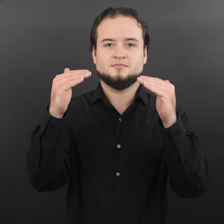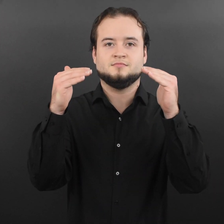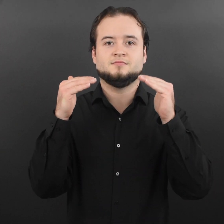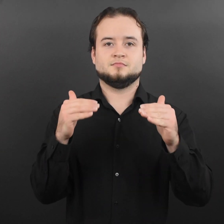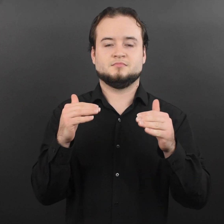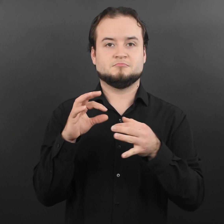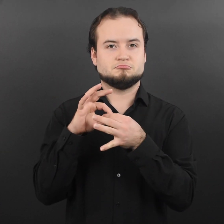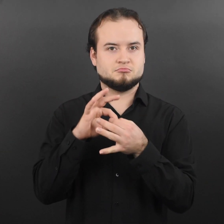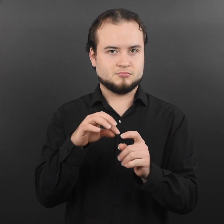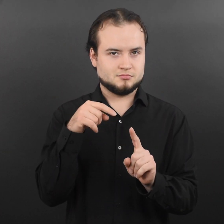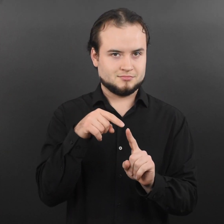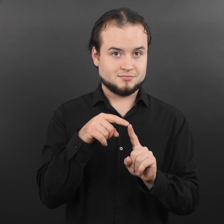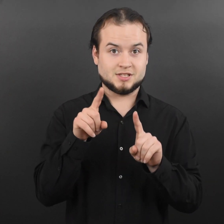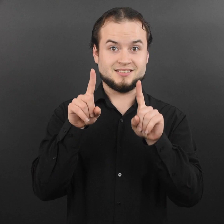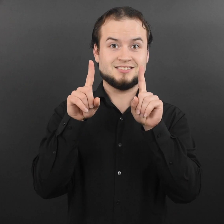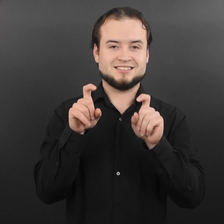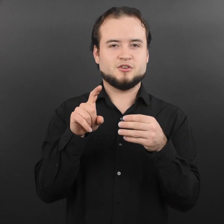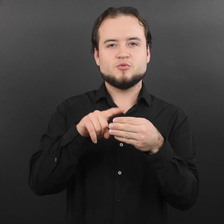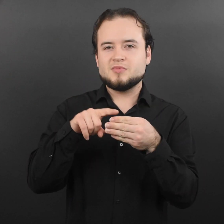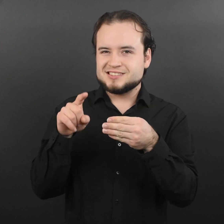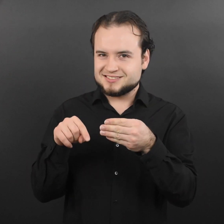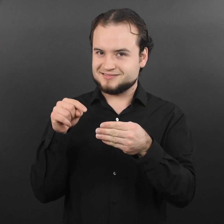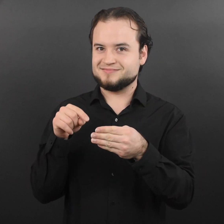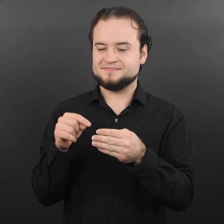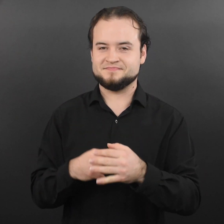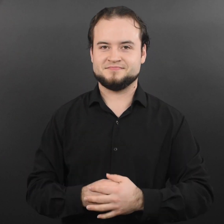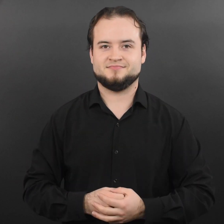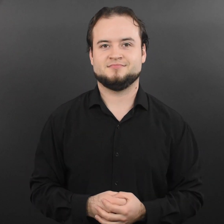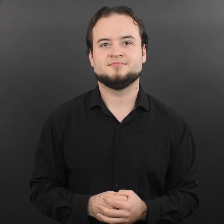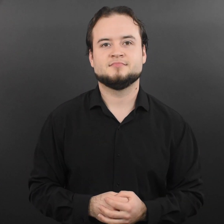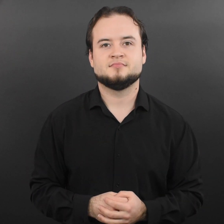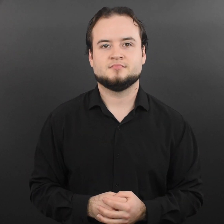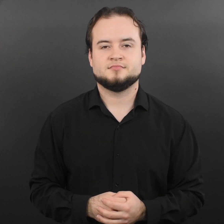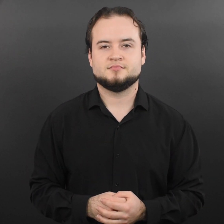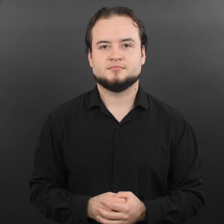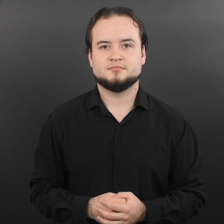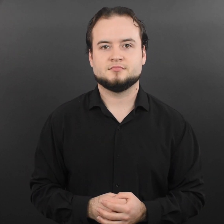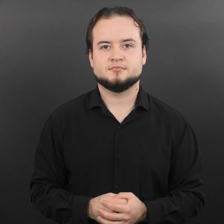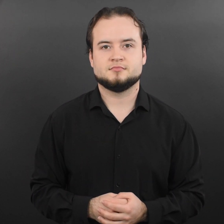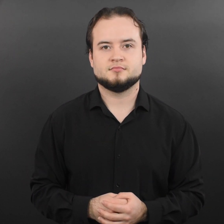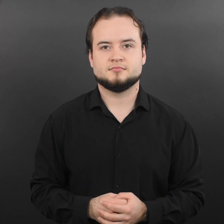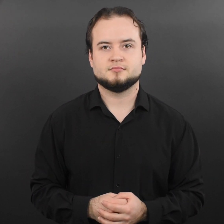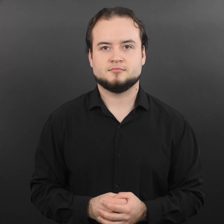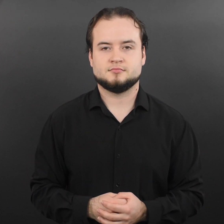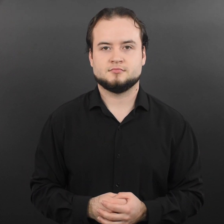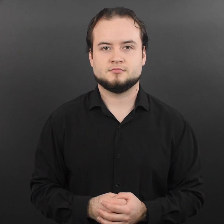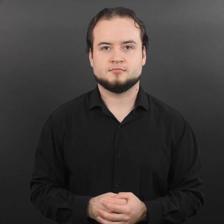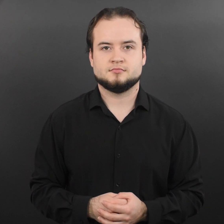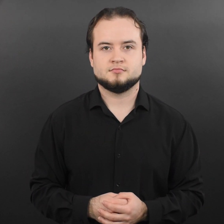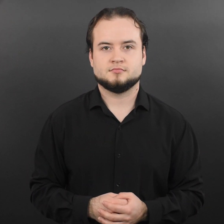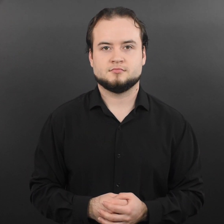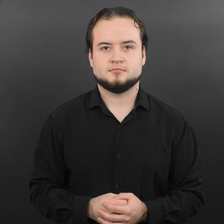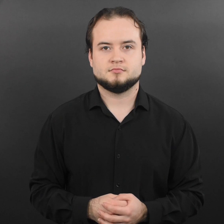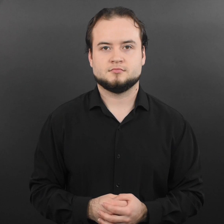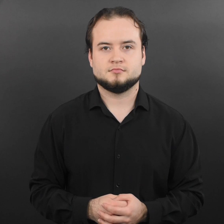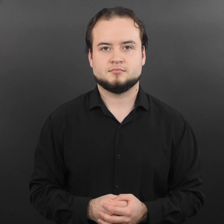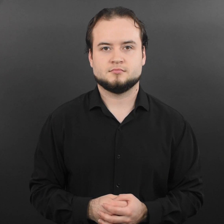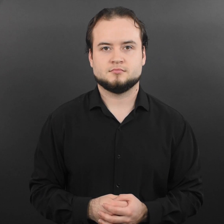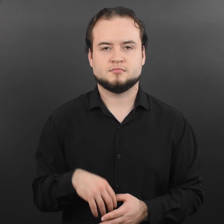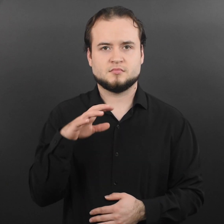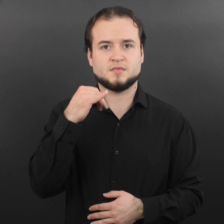What if I have symptoms but test negative with the QuickVue test?